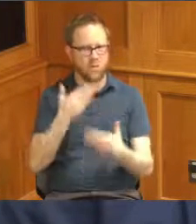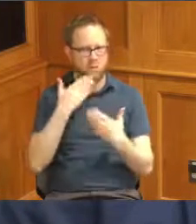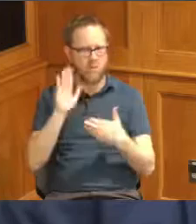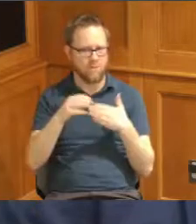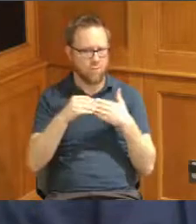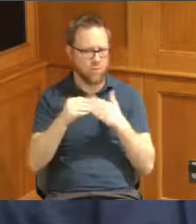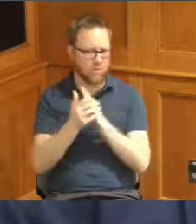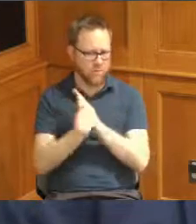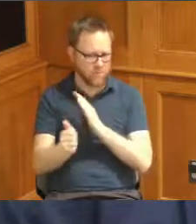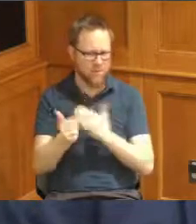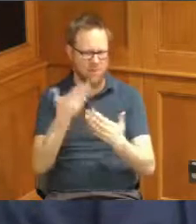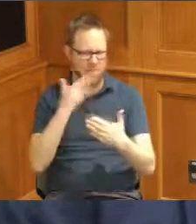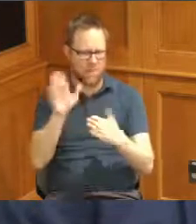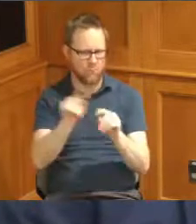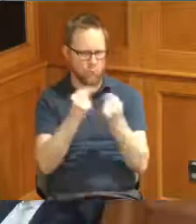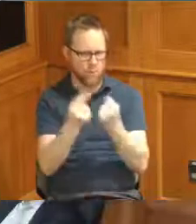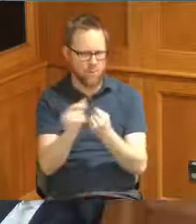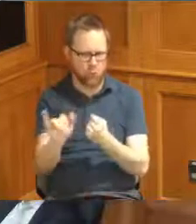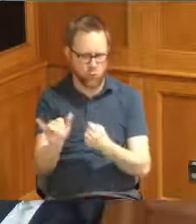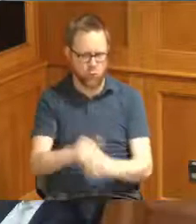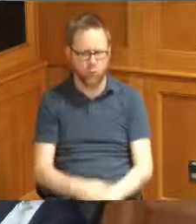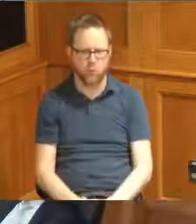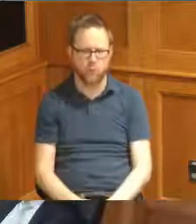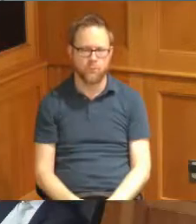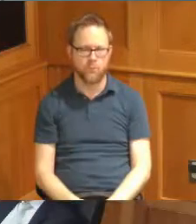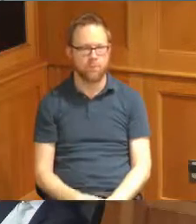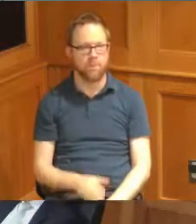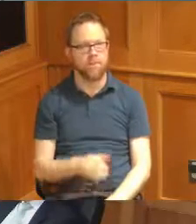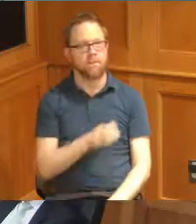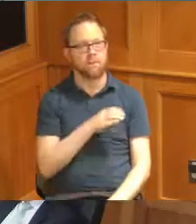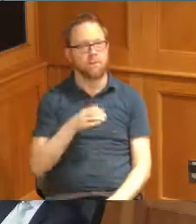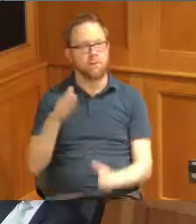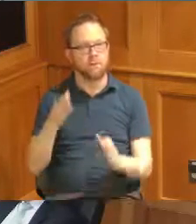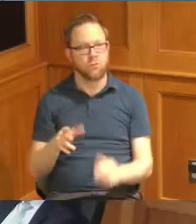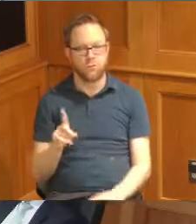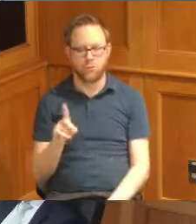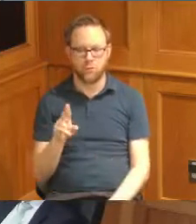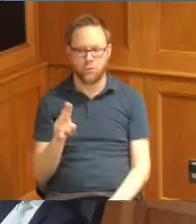thank your team as well thank you Commissioner do it thank you Madam chair it's all been said